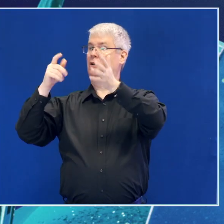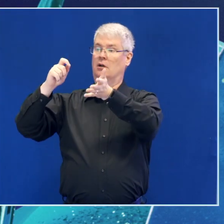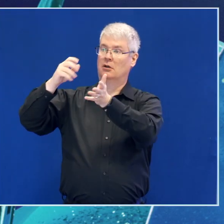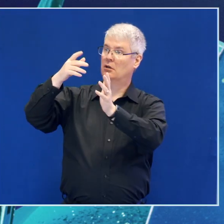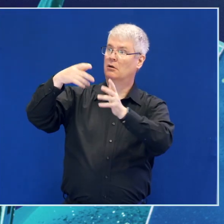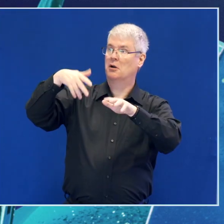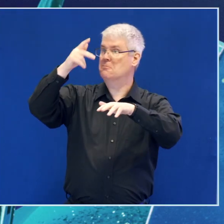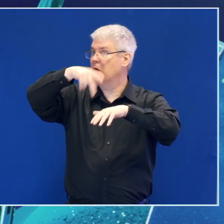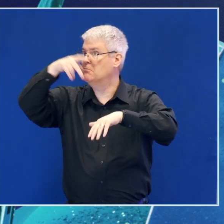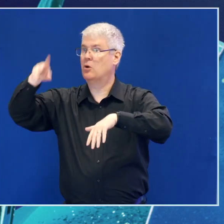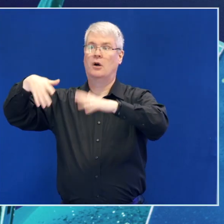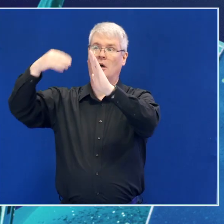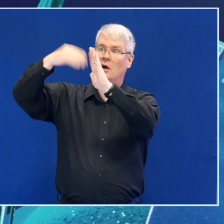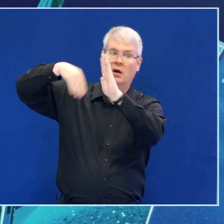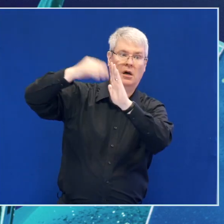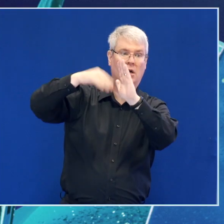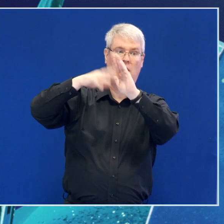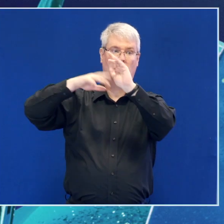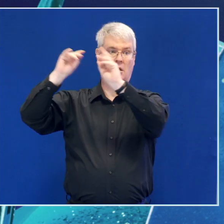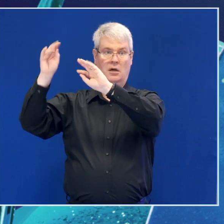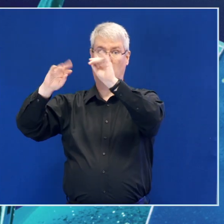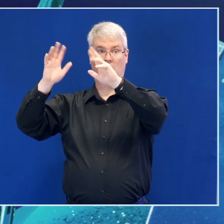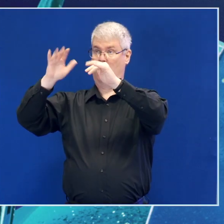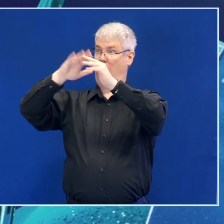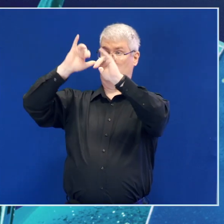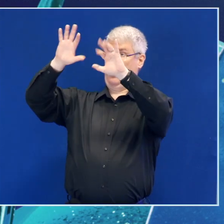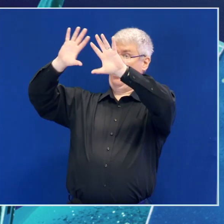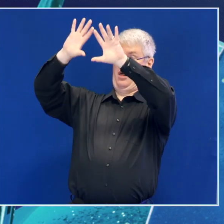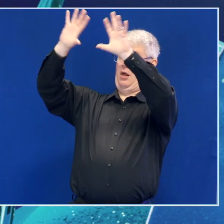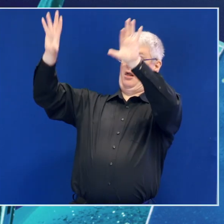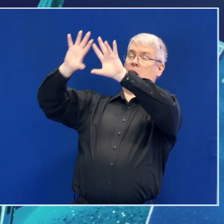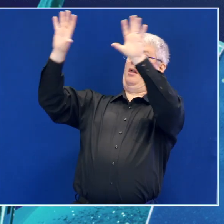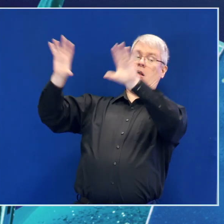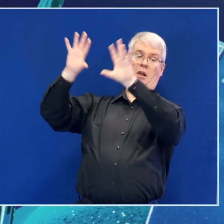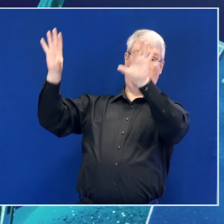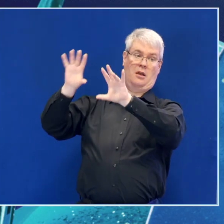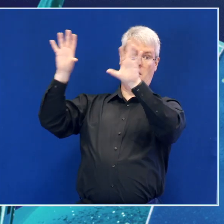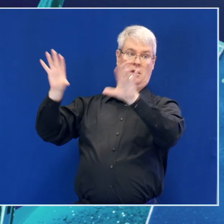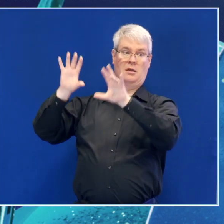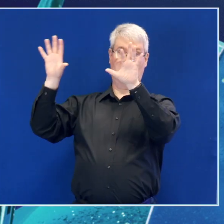very detailed bullet and sub-bullets and action items,